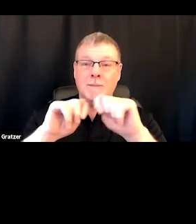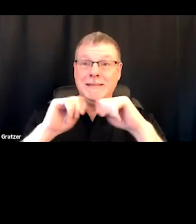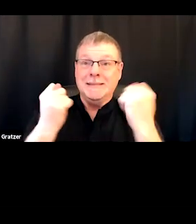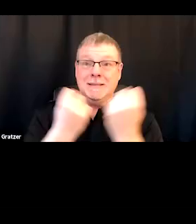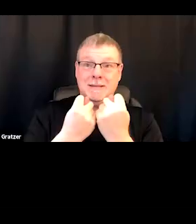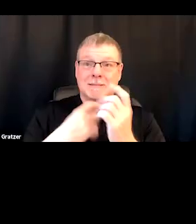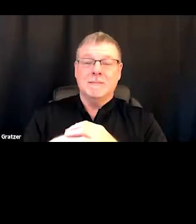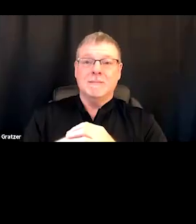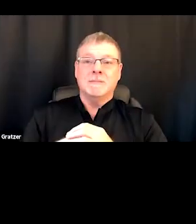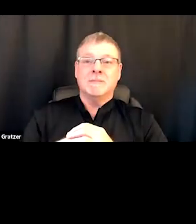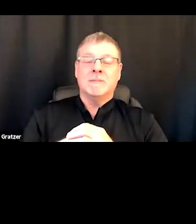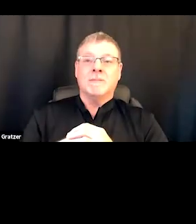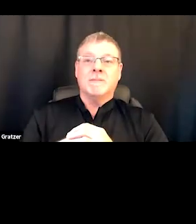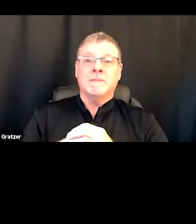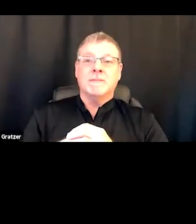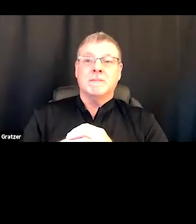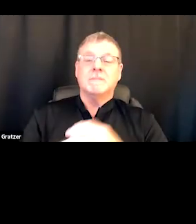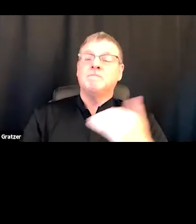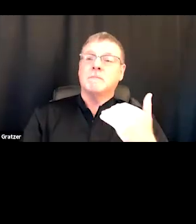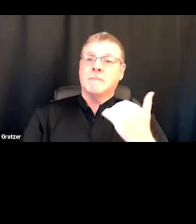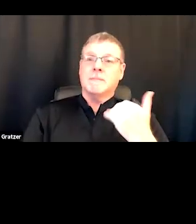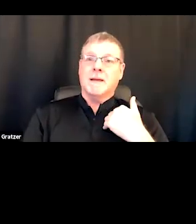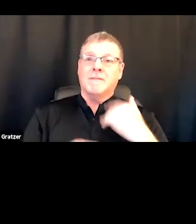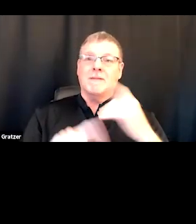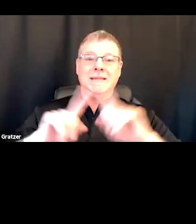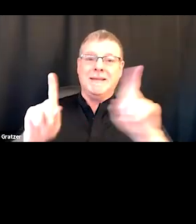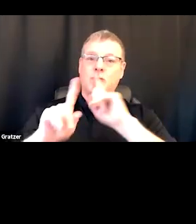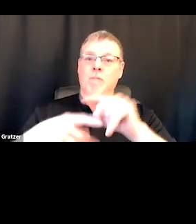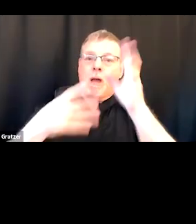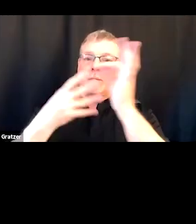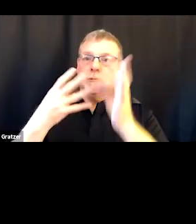to have a different response option that exists.